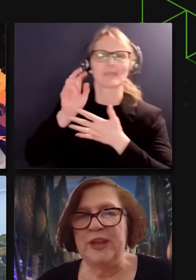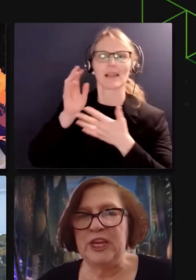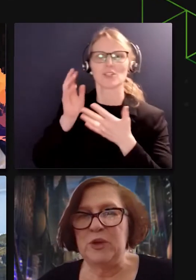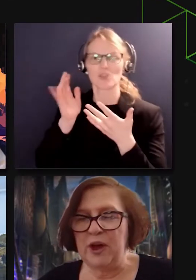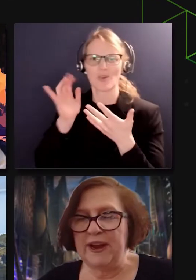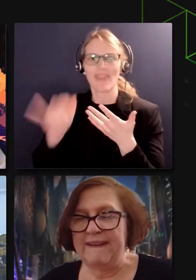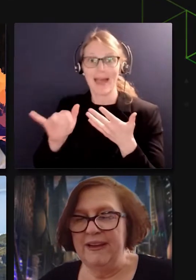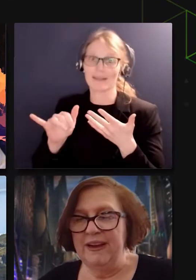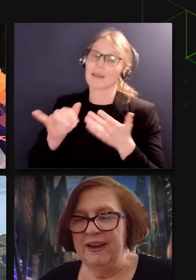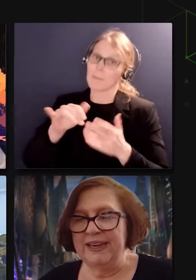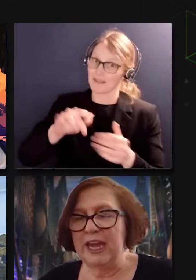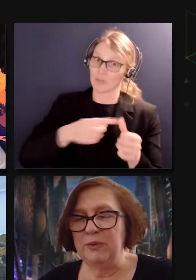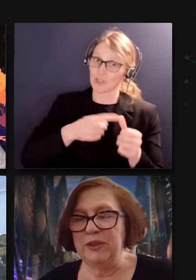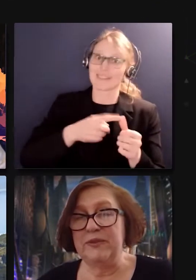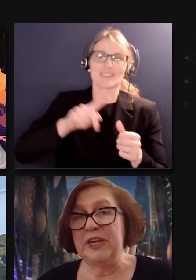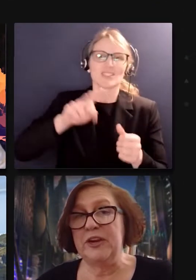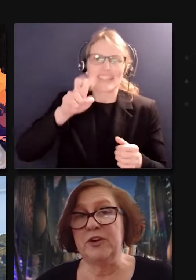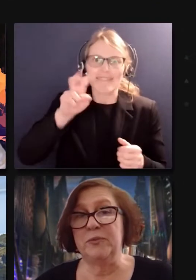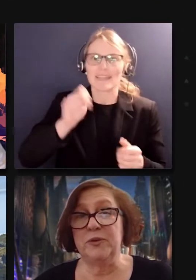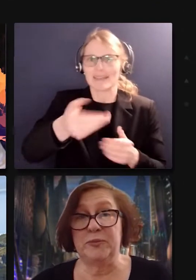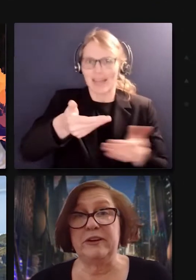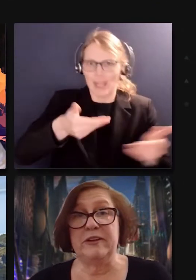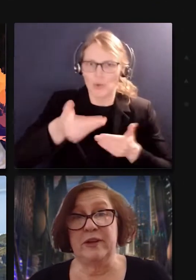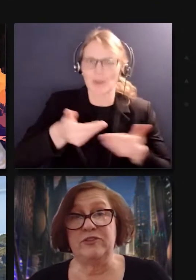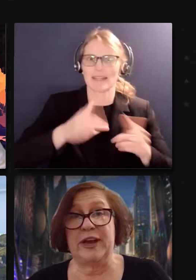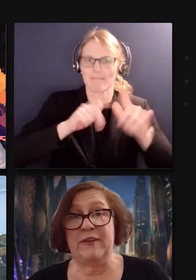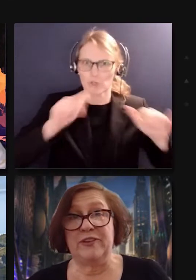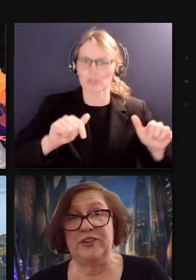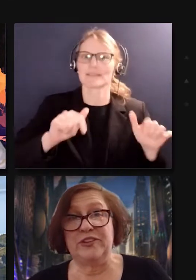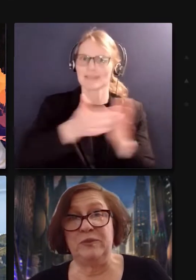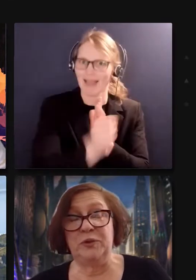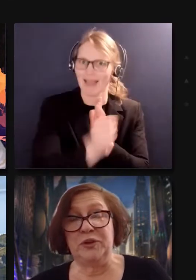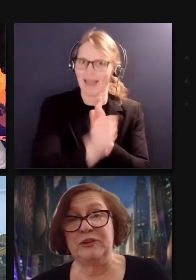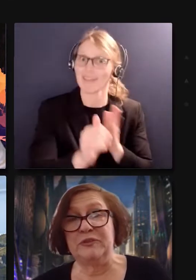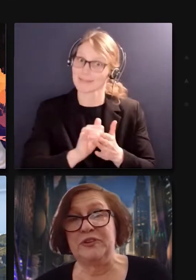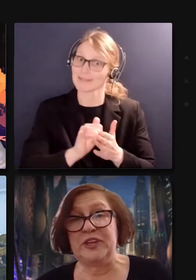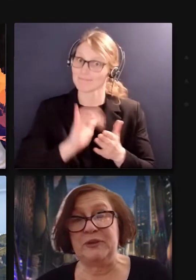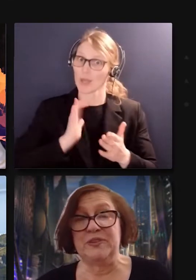Thank you, Bonnie. Kate, would love to hear your perspective on challenges in building diverse teams.